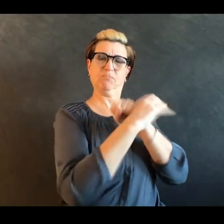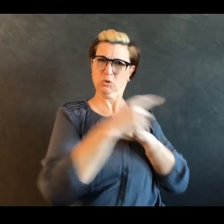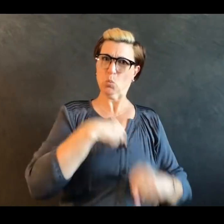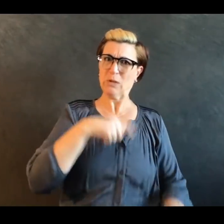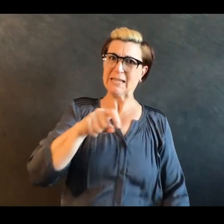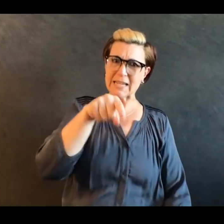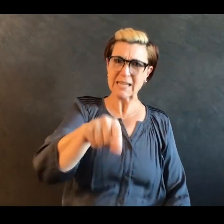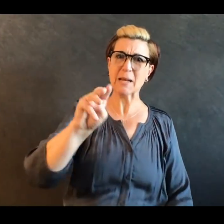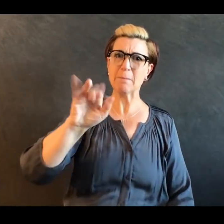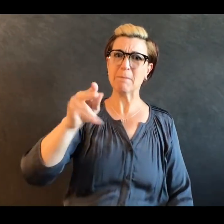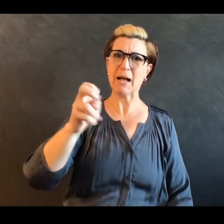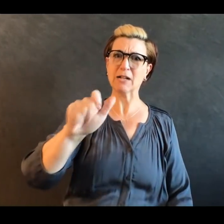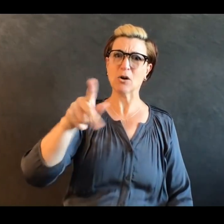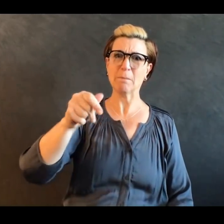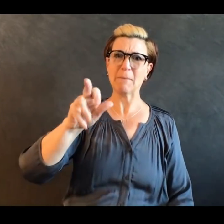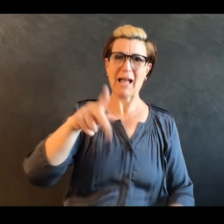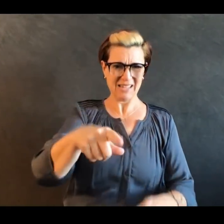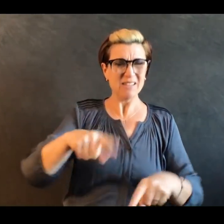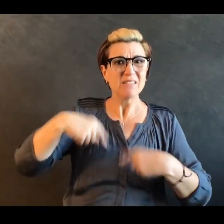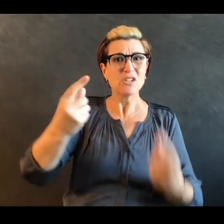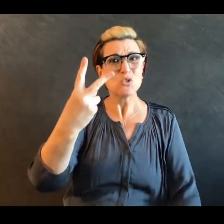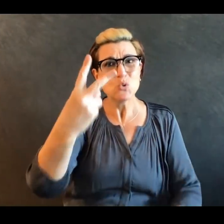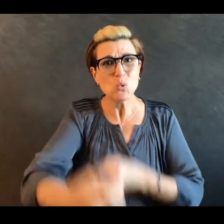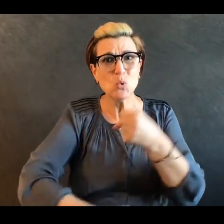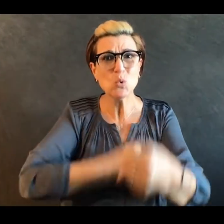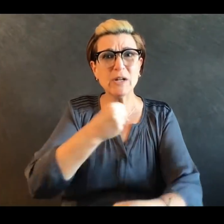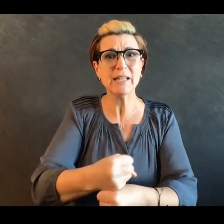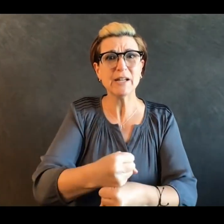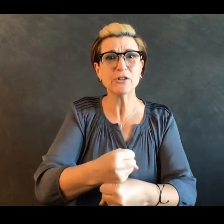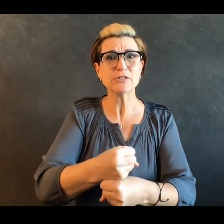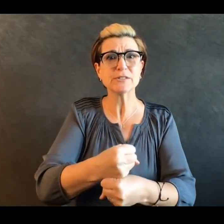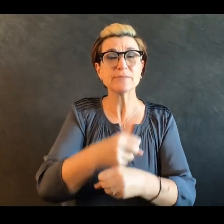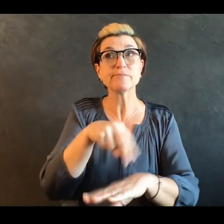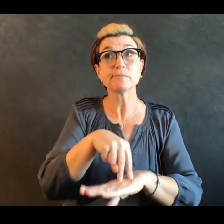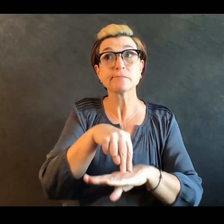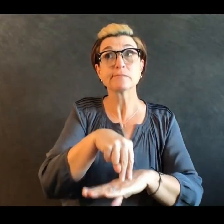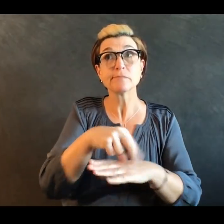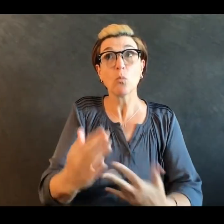been waiting now for two years can't get him approved the Senate has left